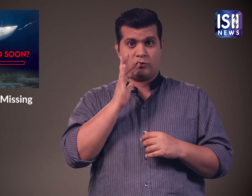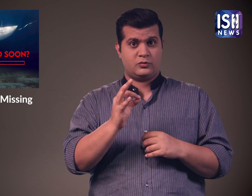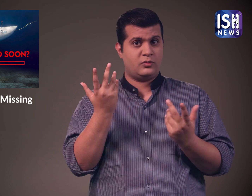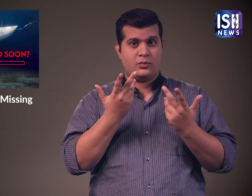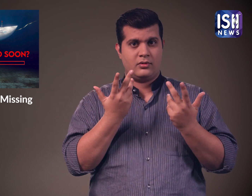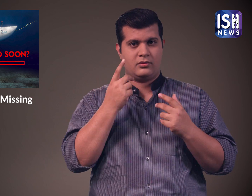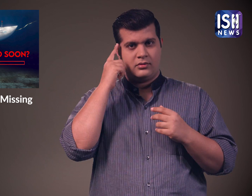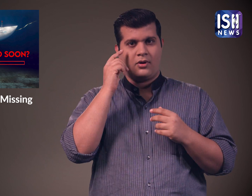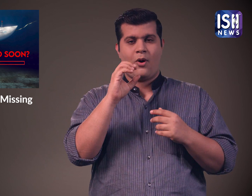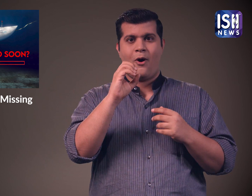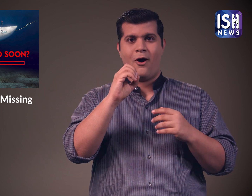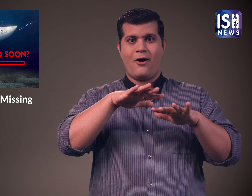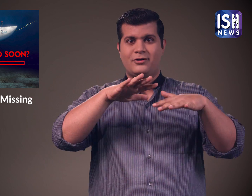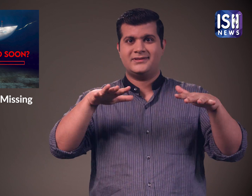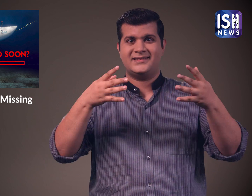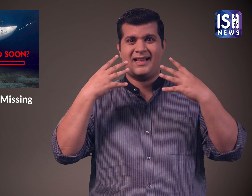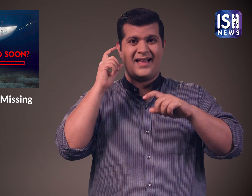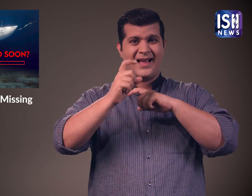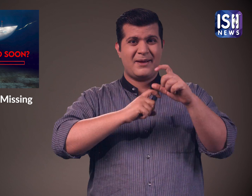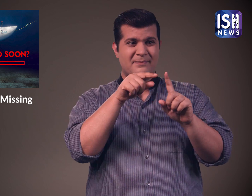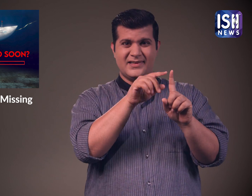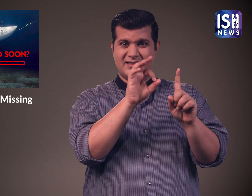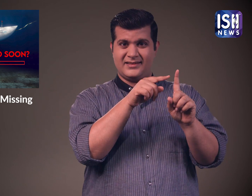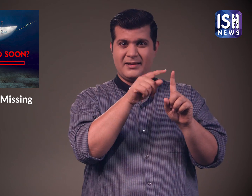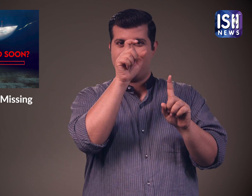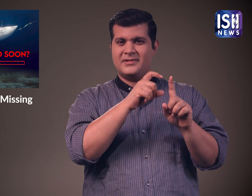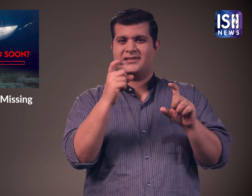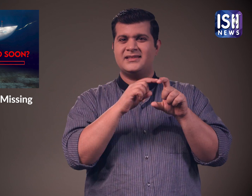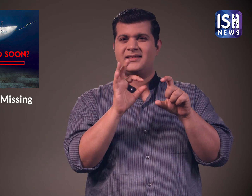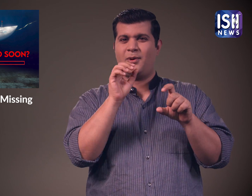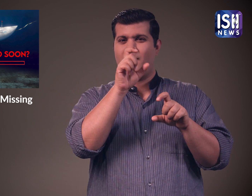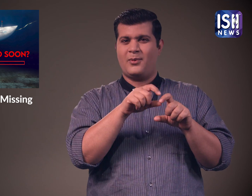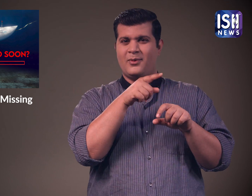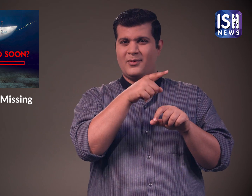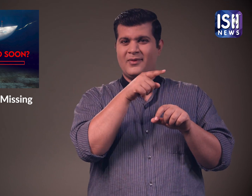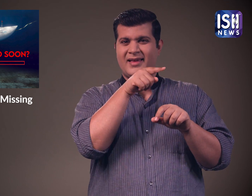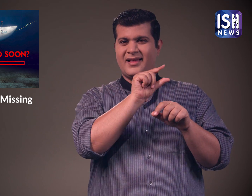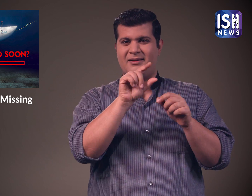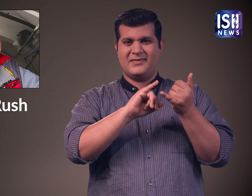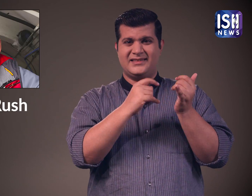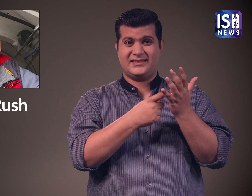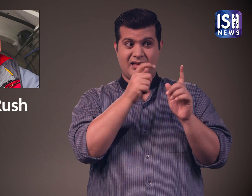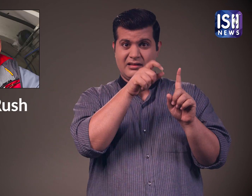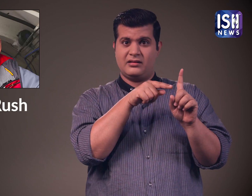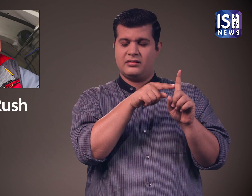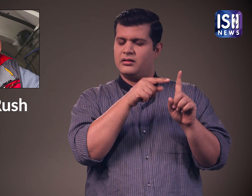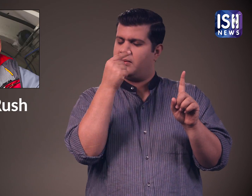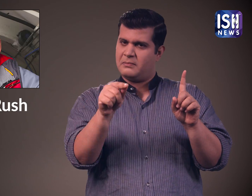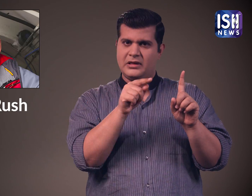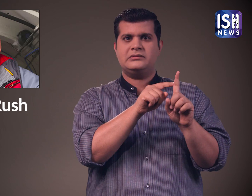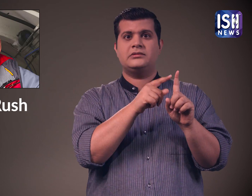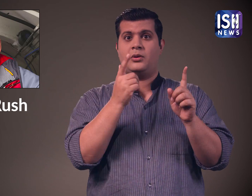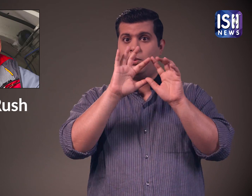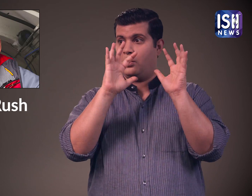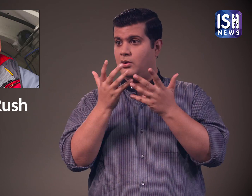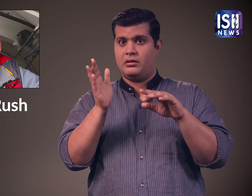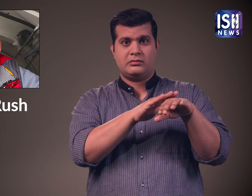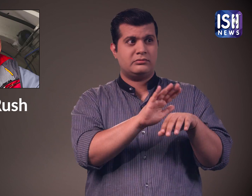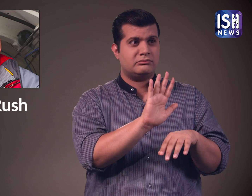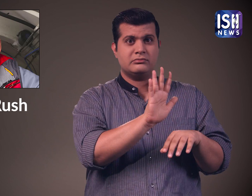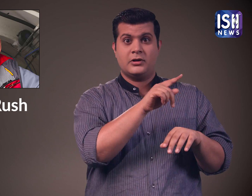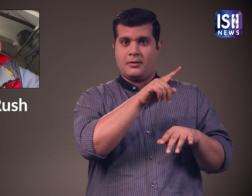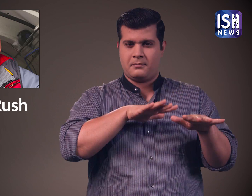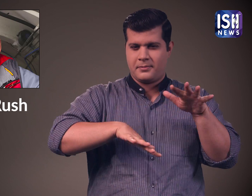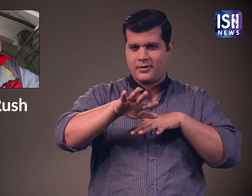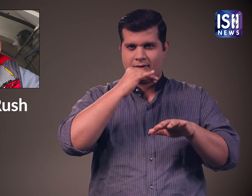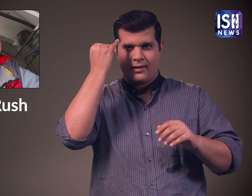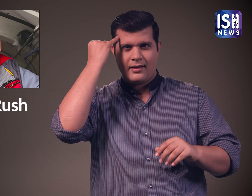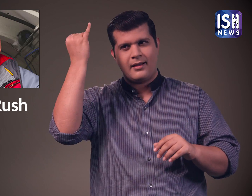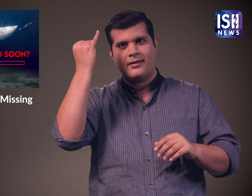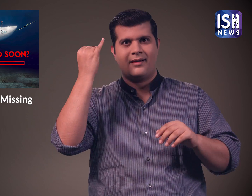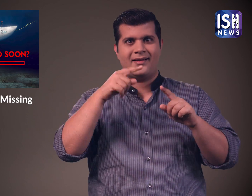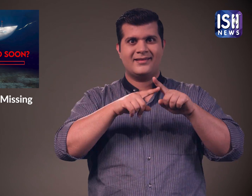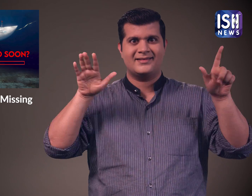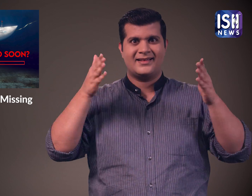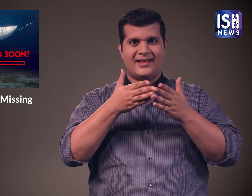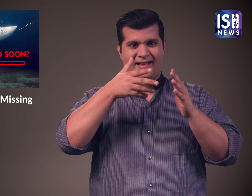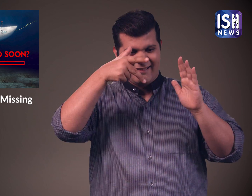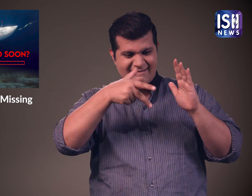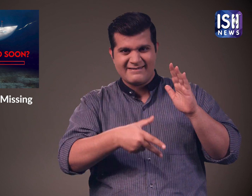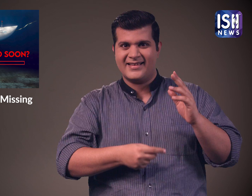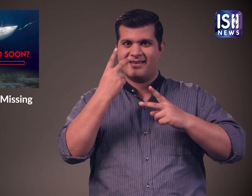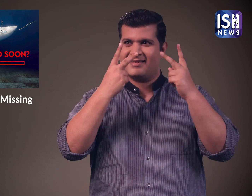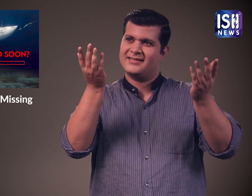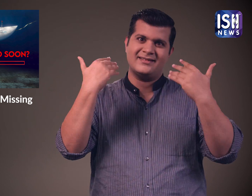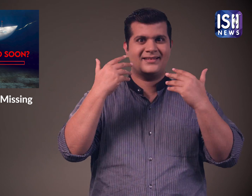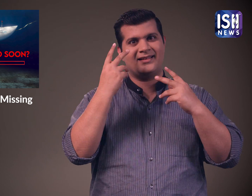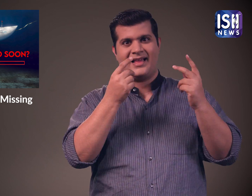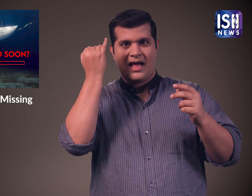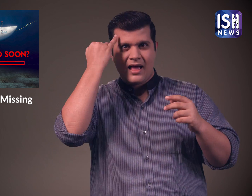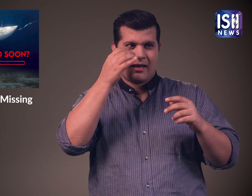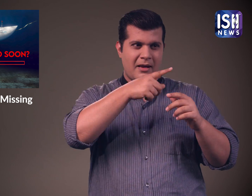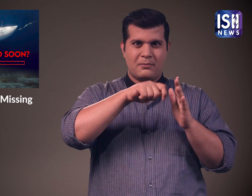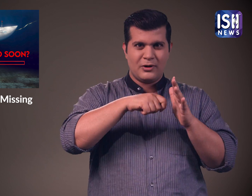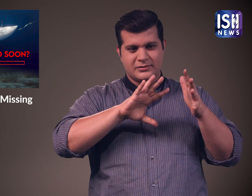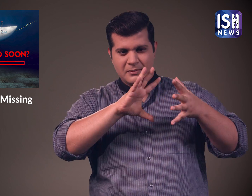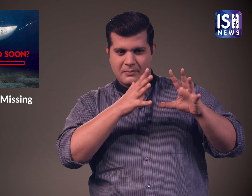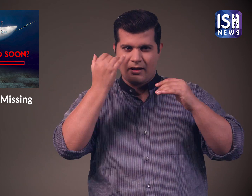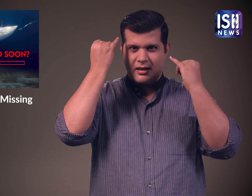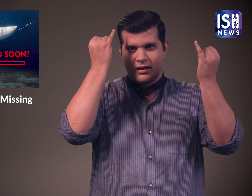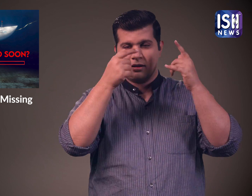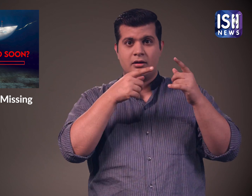When Stockton Rush came up with the idea of Ocean Gates, many people had warned him about the dangers of this project.